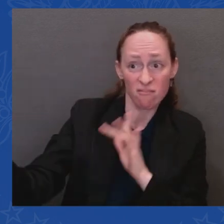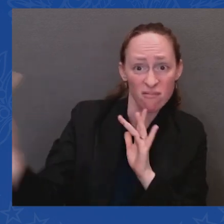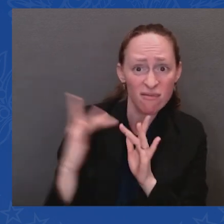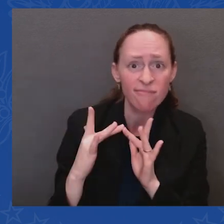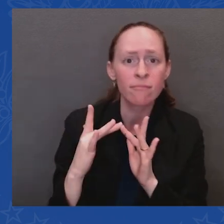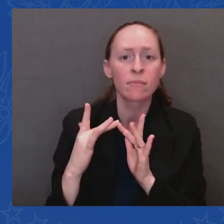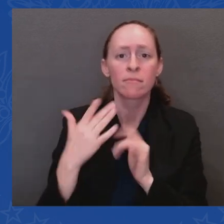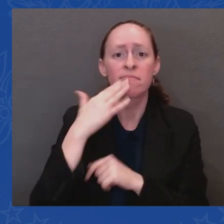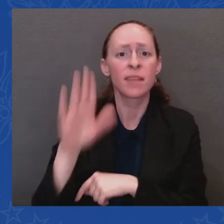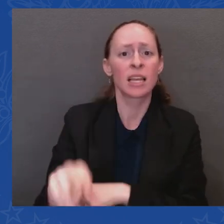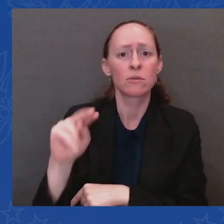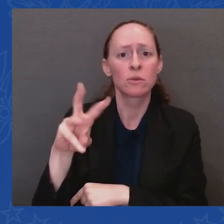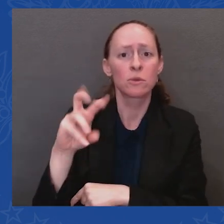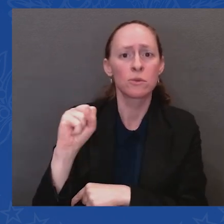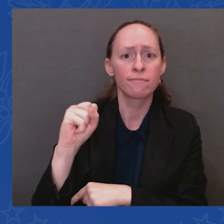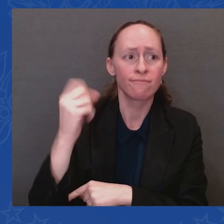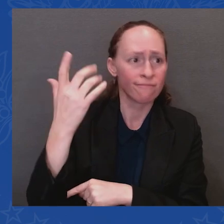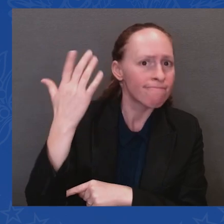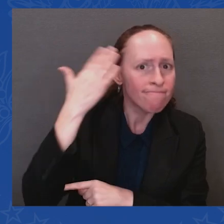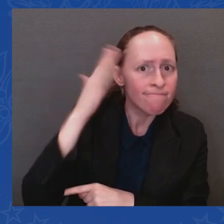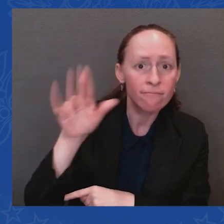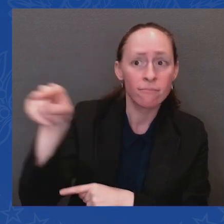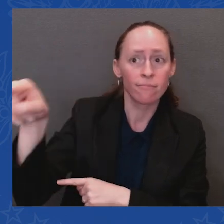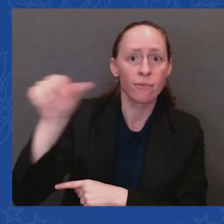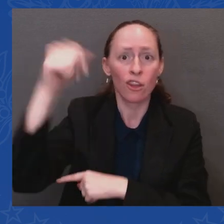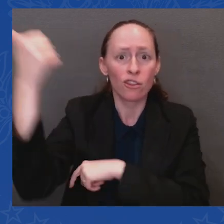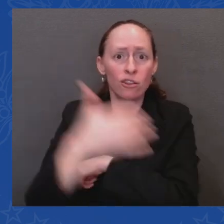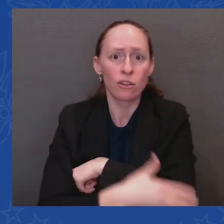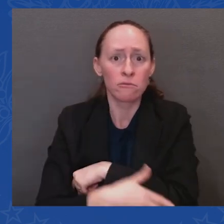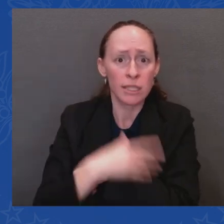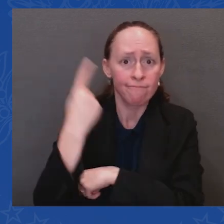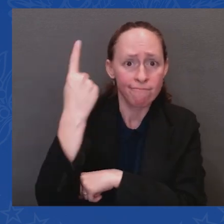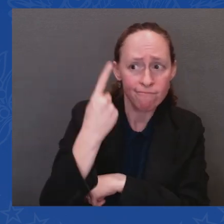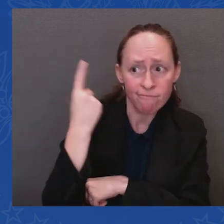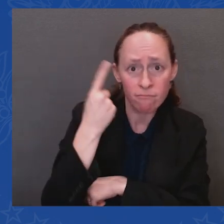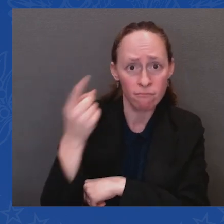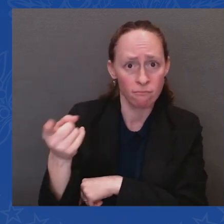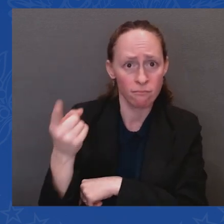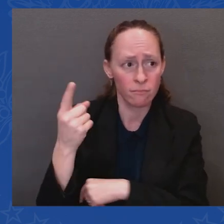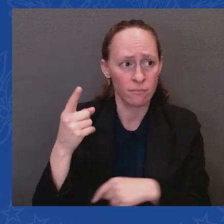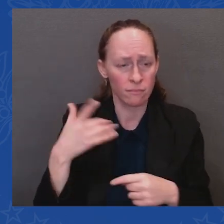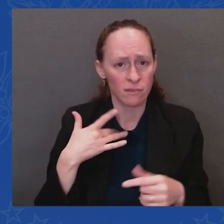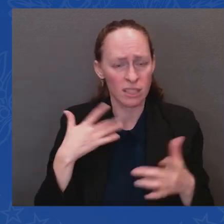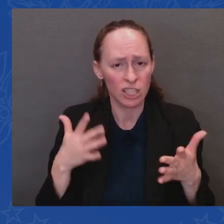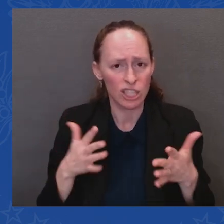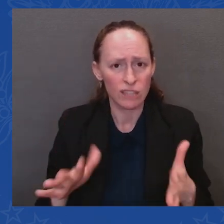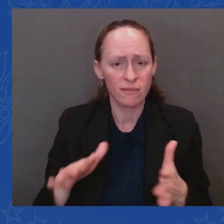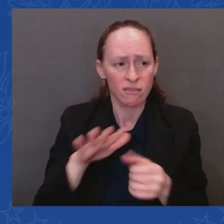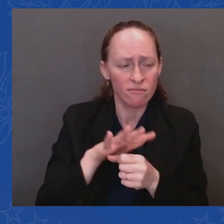Too often, your sacrifices go without thanks or without acknowledgment.